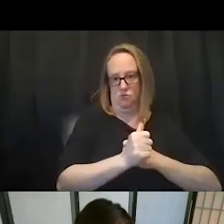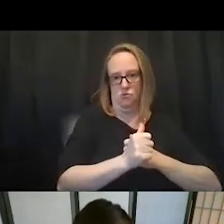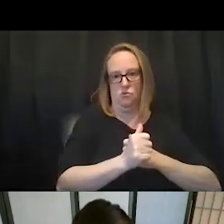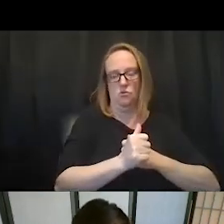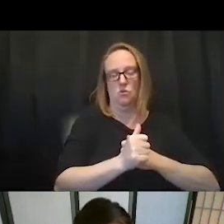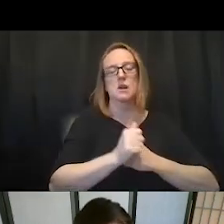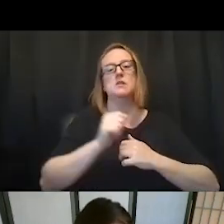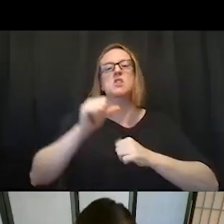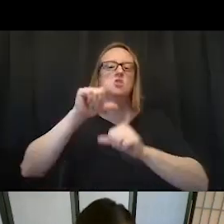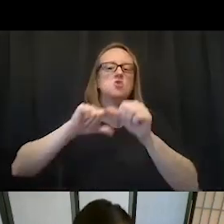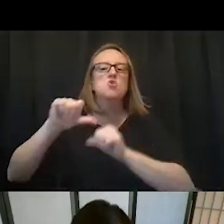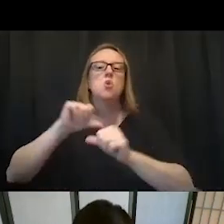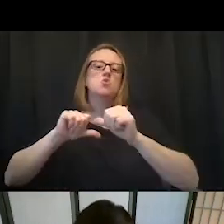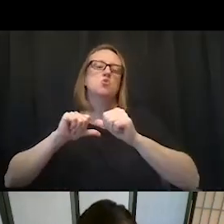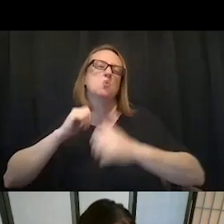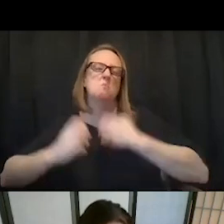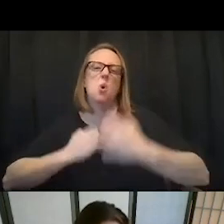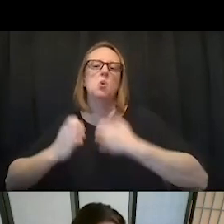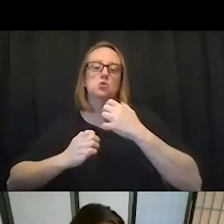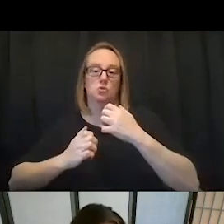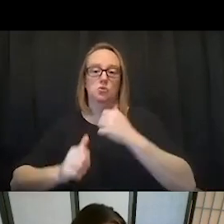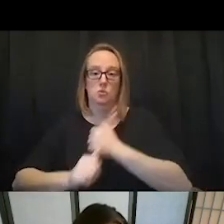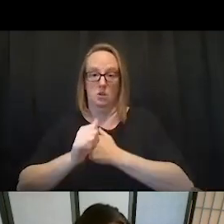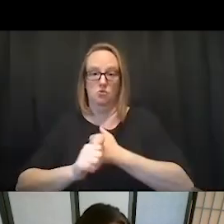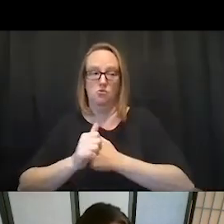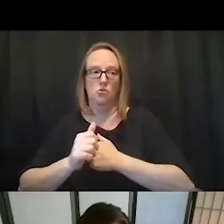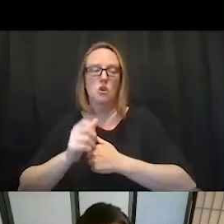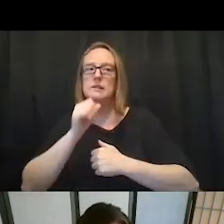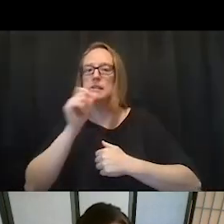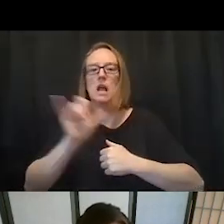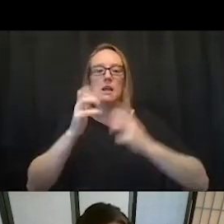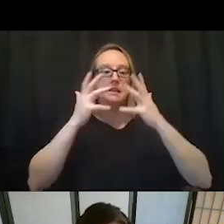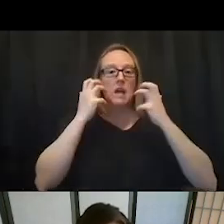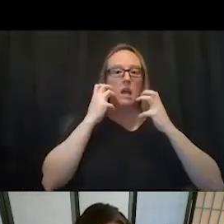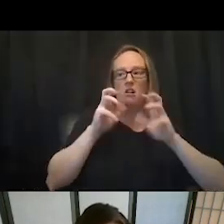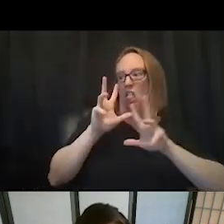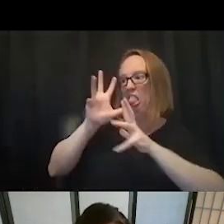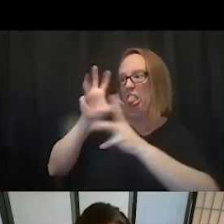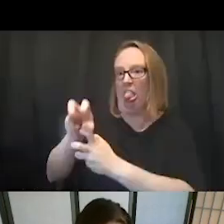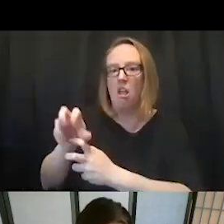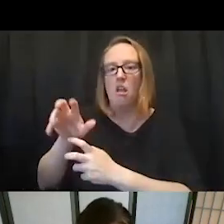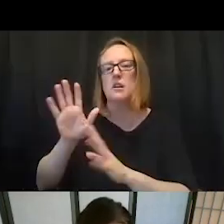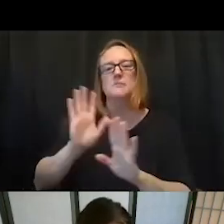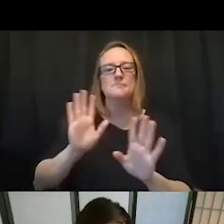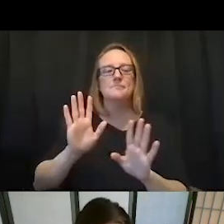like if there's a tiger coming after me, um so I think you know it's important for